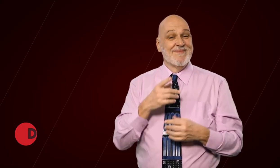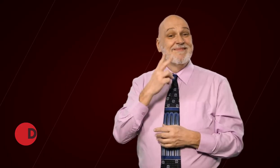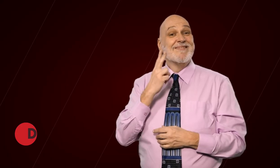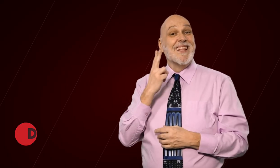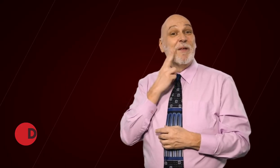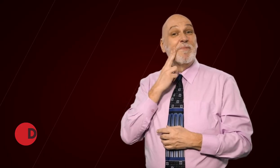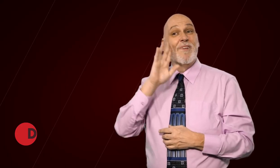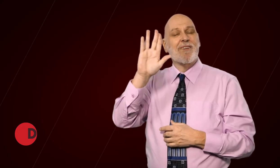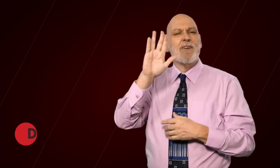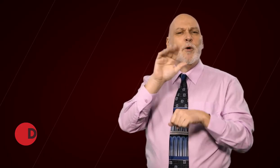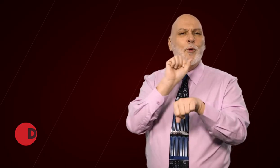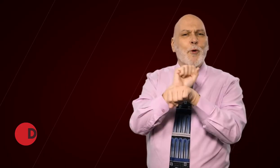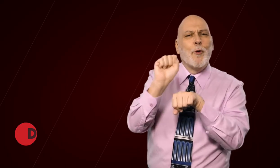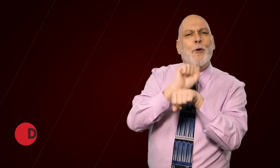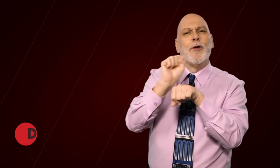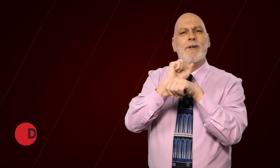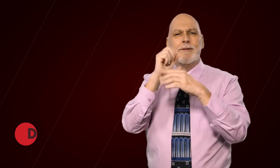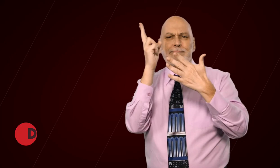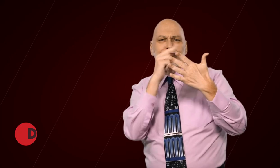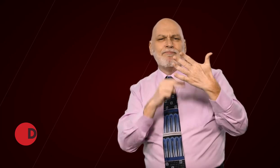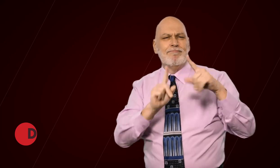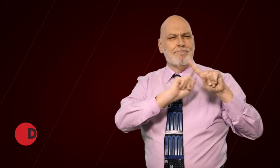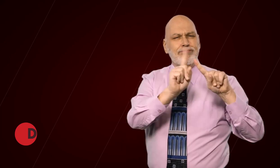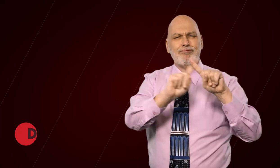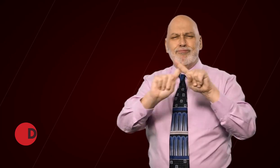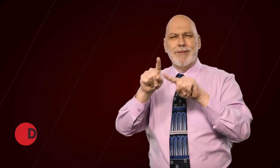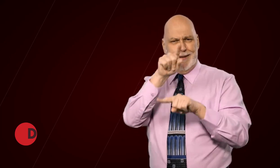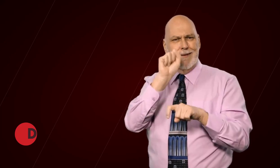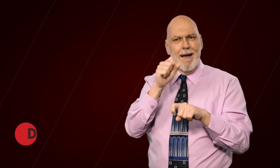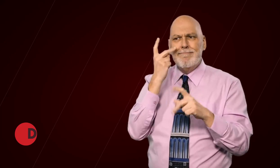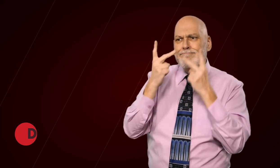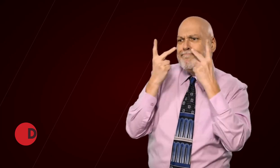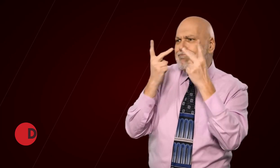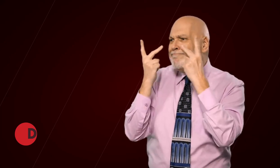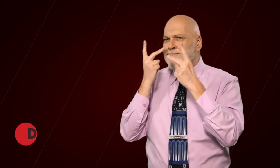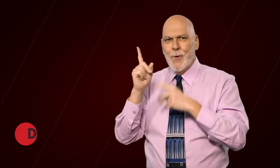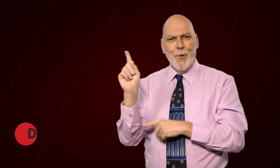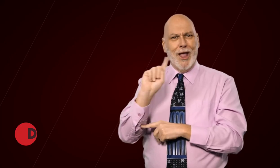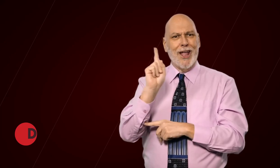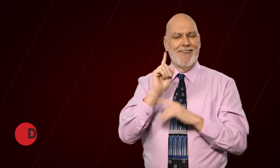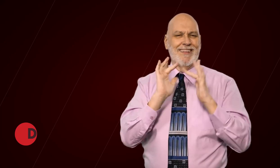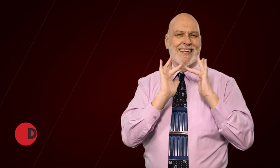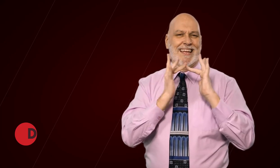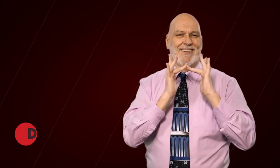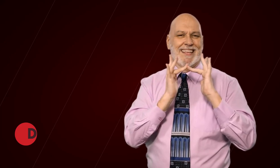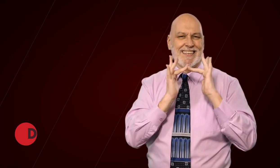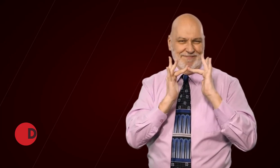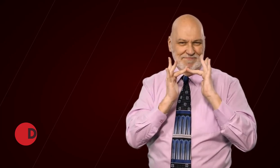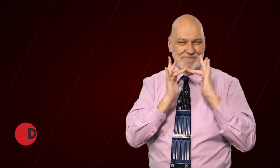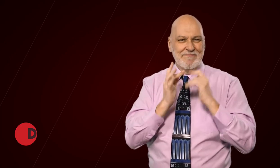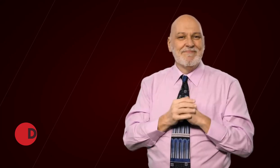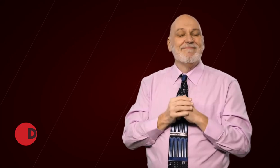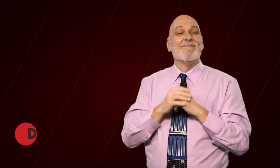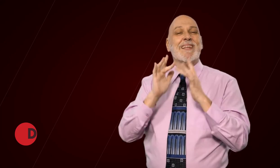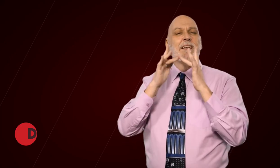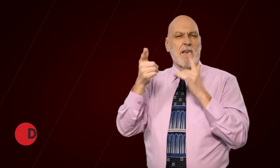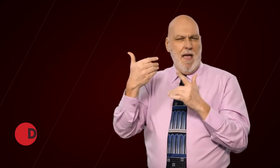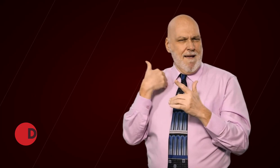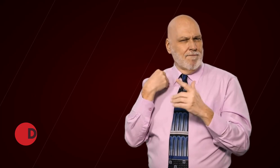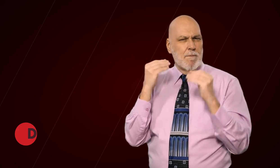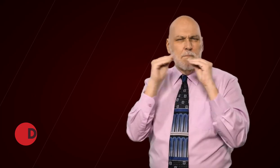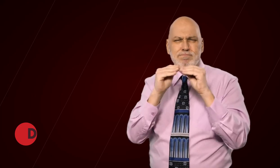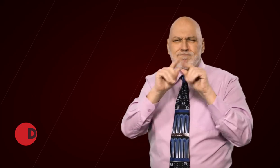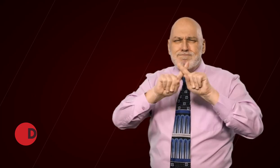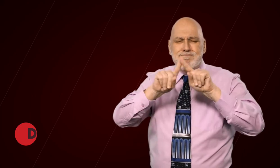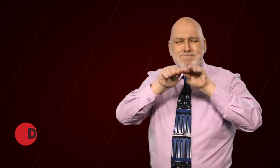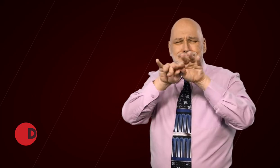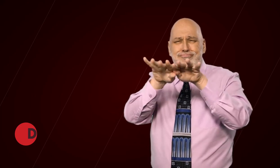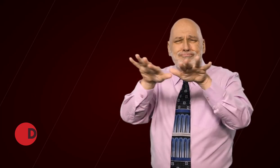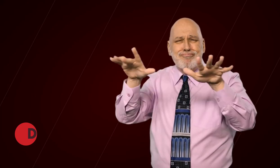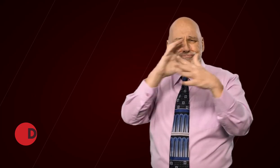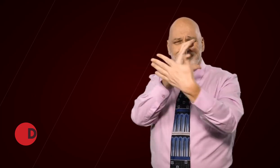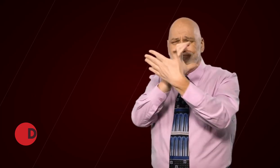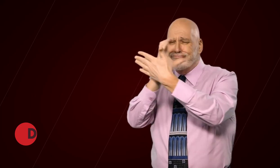[Anselmo]: Samuel’s artworks can be found on the Internet